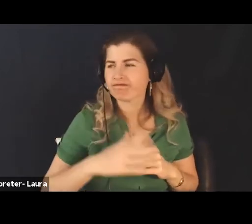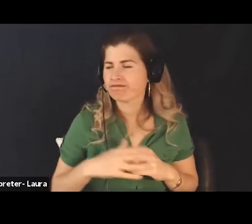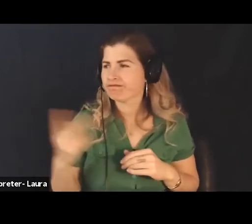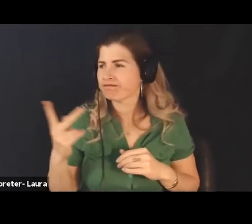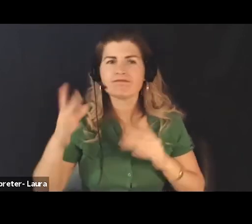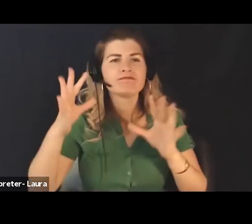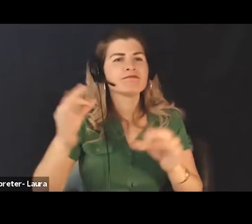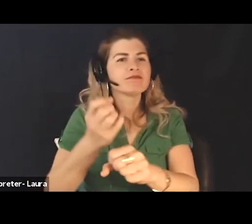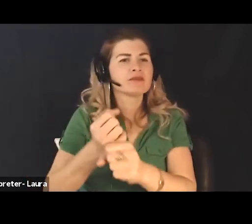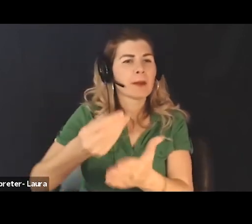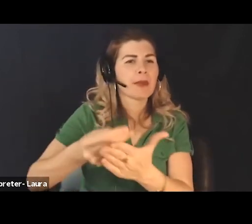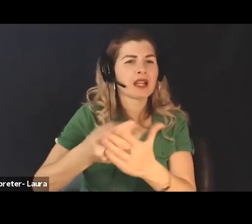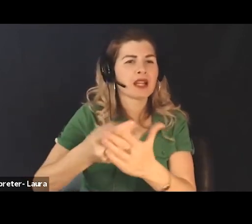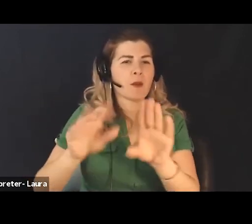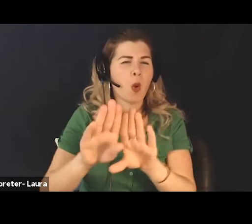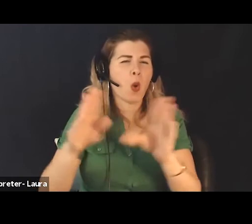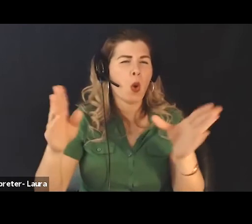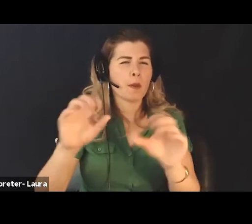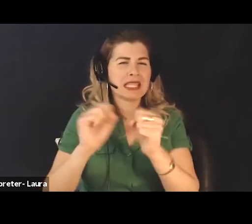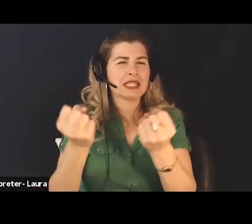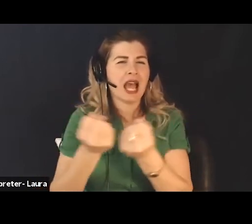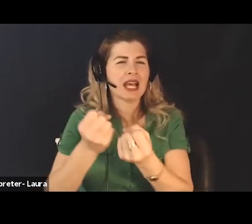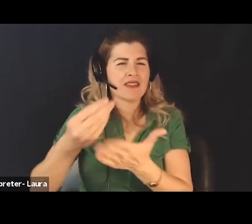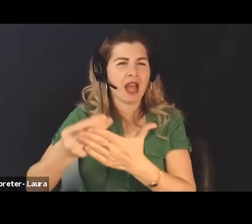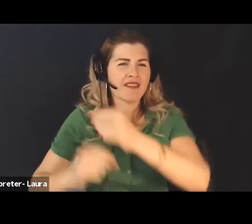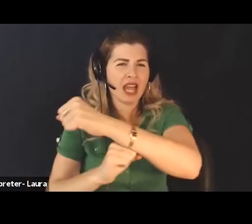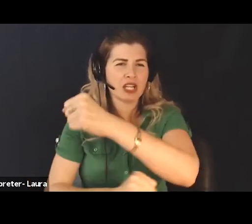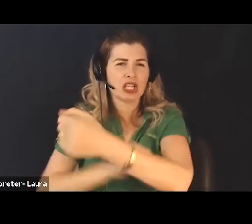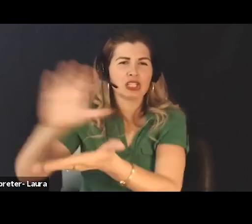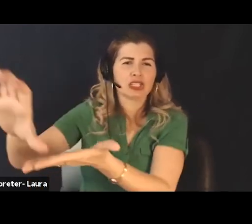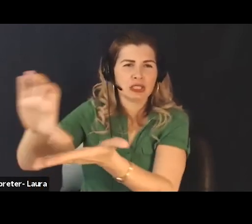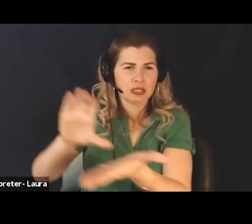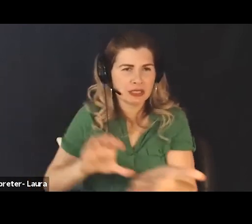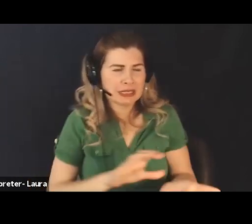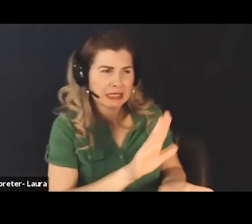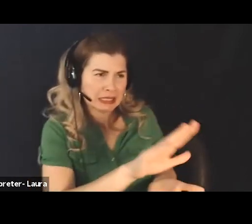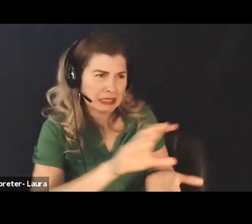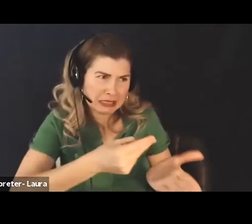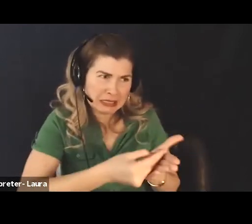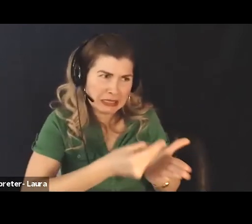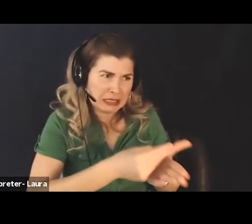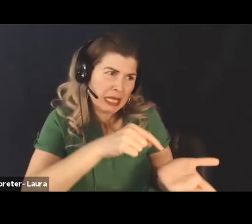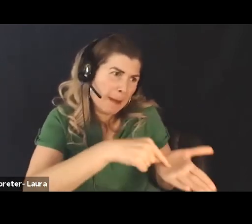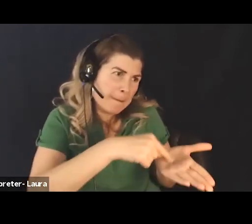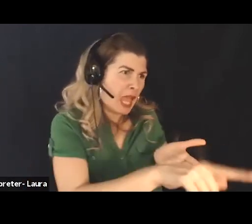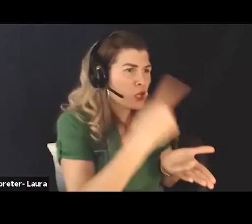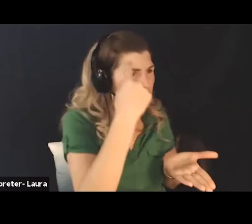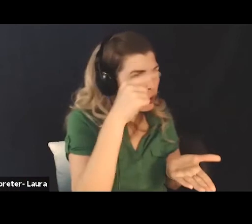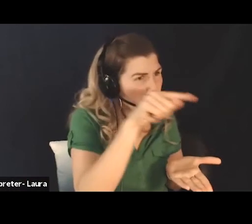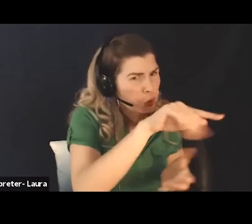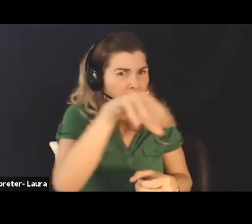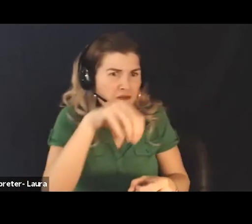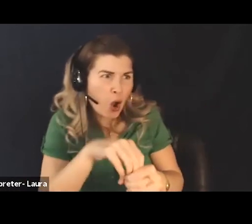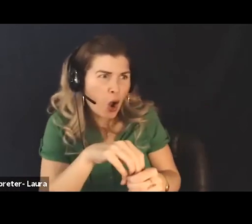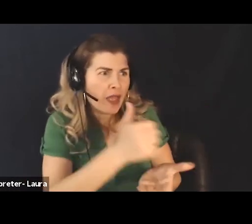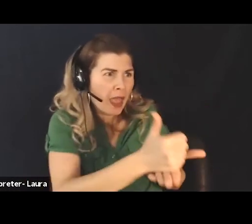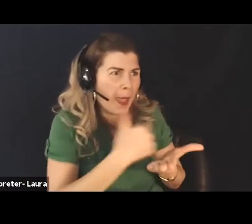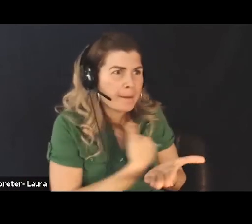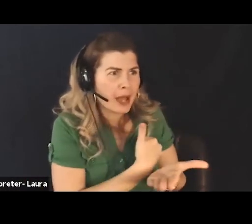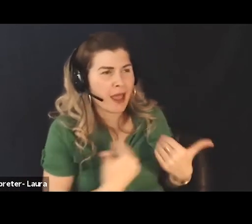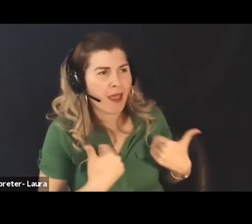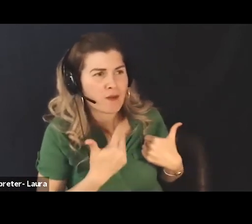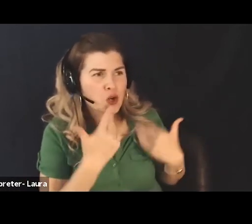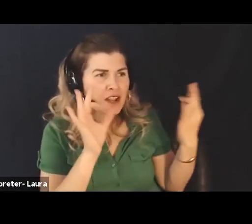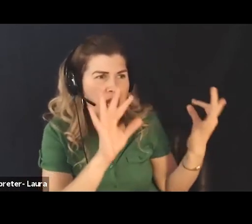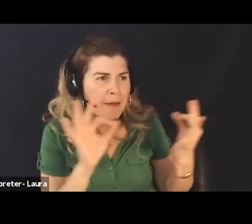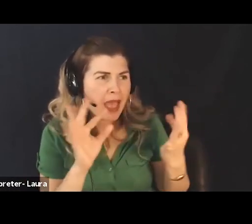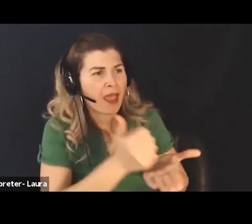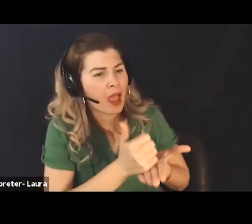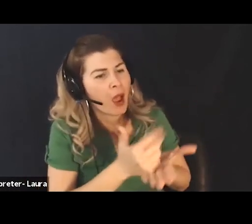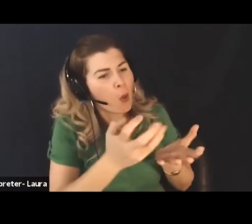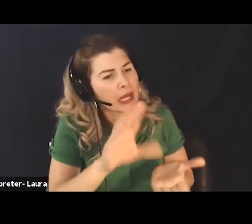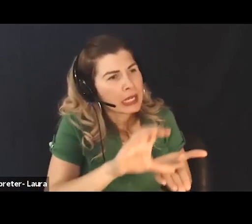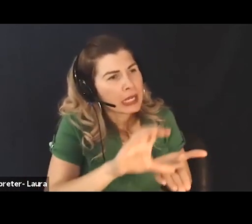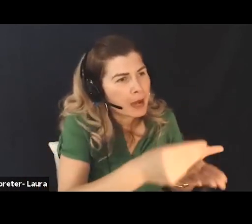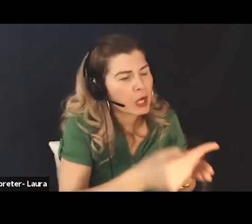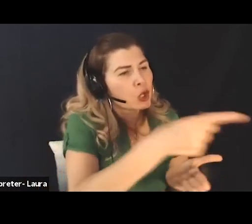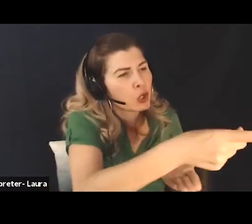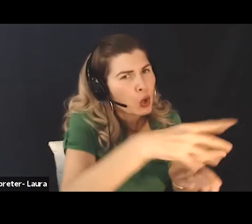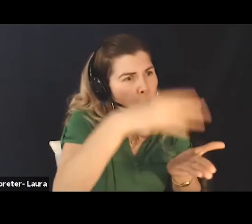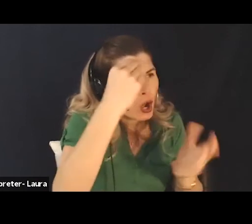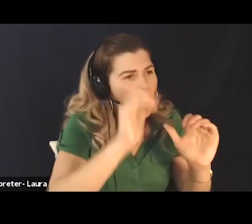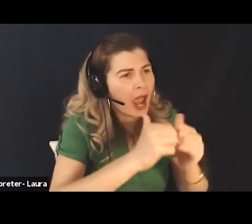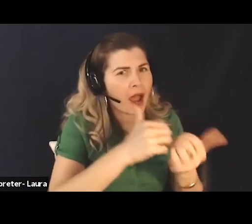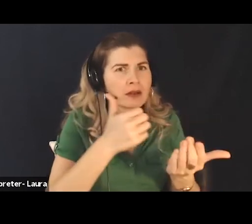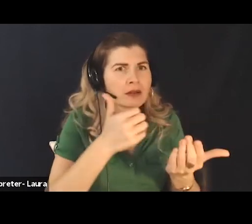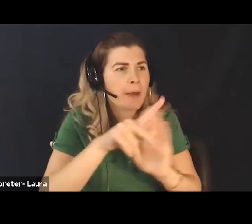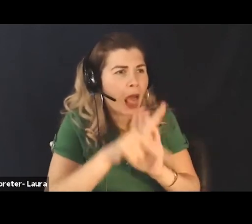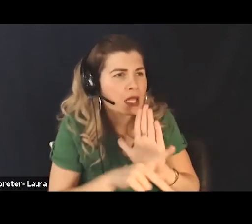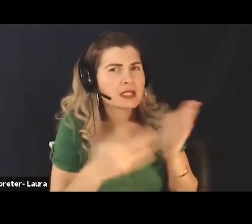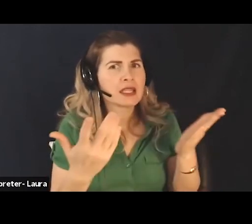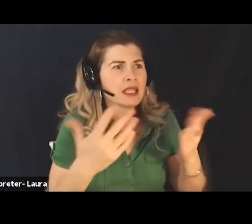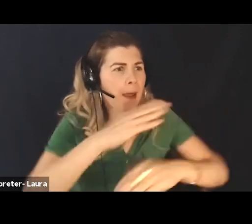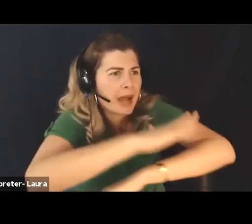So then we got a grant from the open society Foundation, which would allow us to pay Turk workers for their time to participate into in workshops and to make the kind of spend the time learning about the platform learning about policy and like, you know,